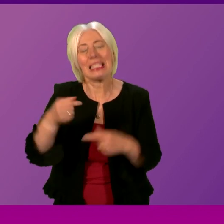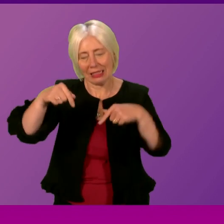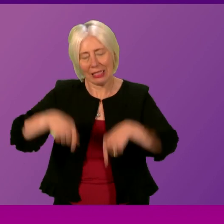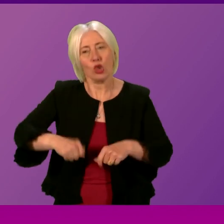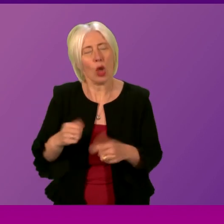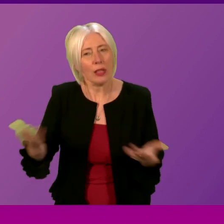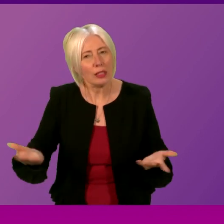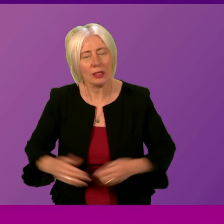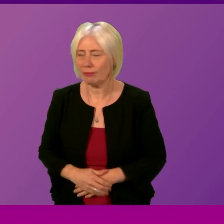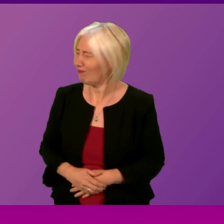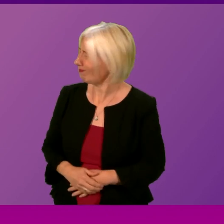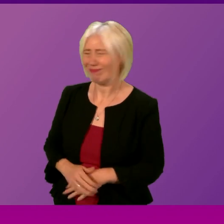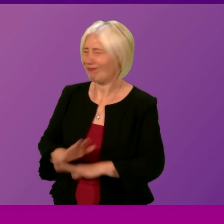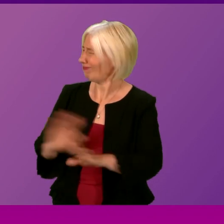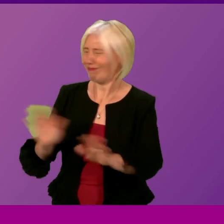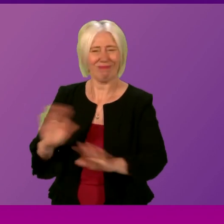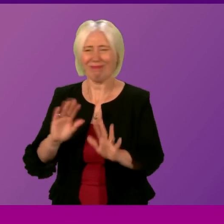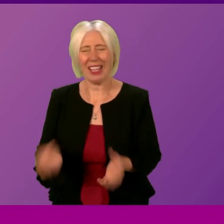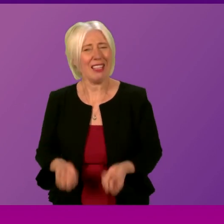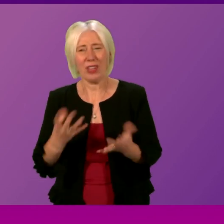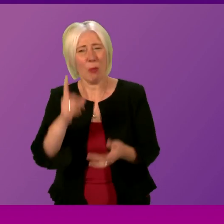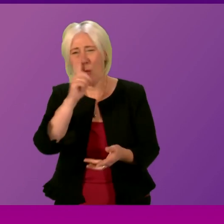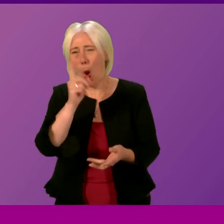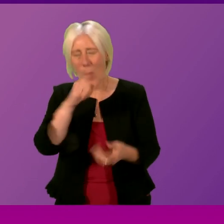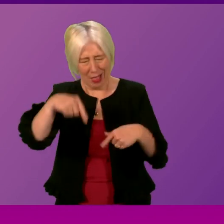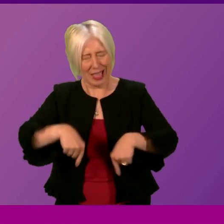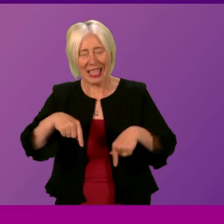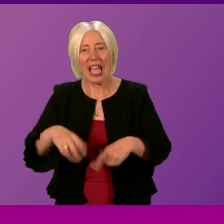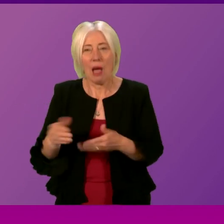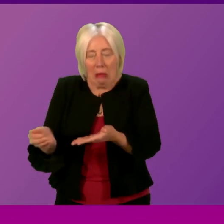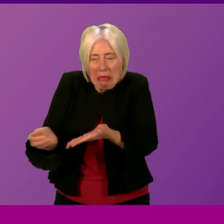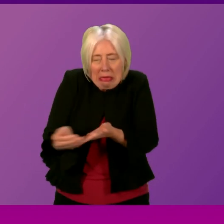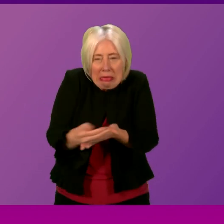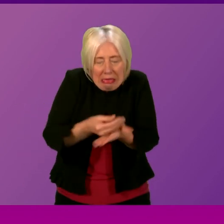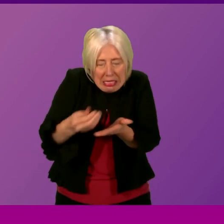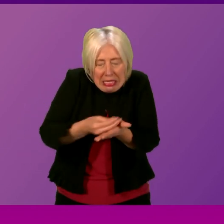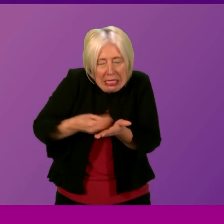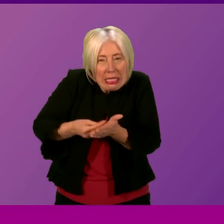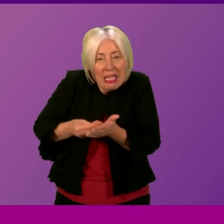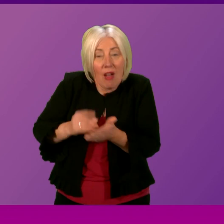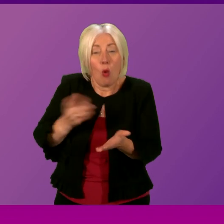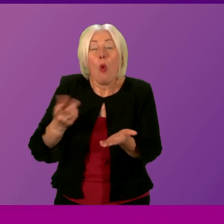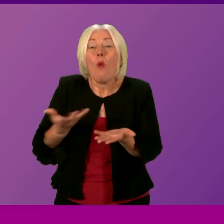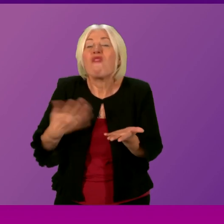No one is giving up on Scotland’s oil, but it has been squandered by successive UK Governments of